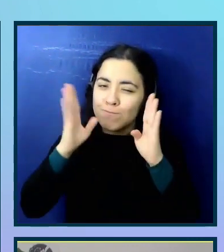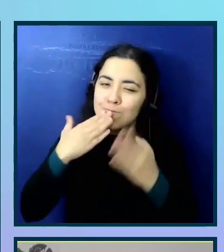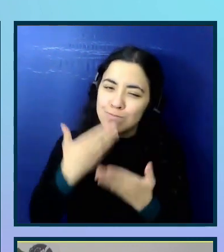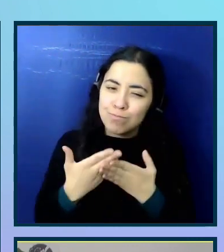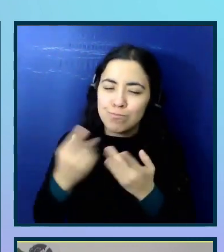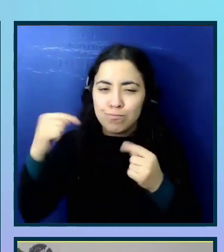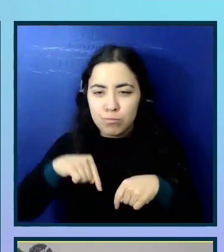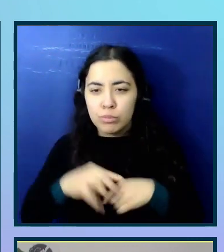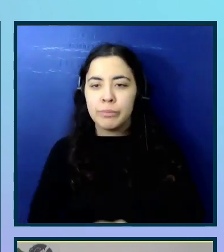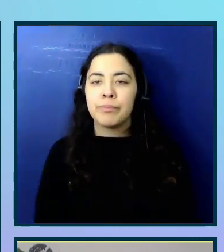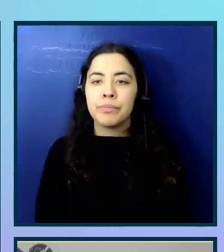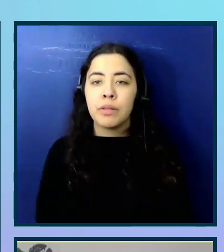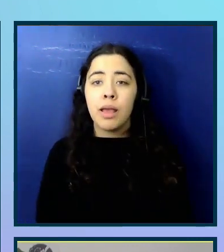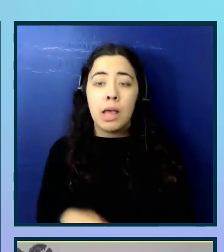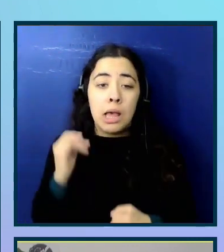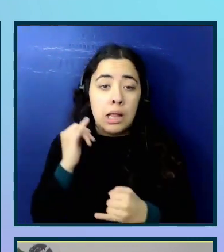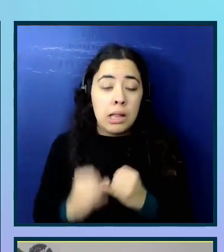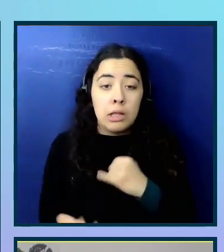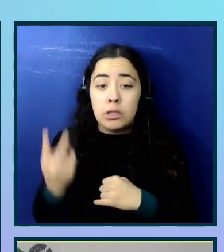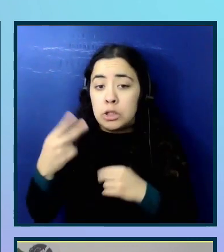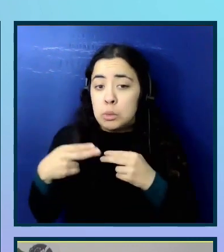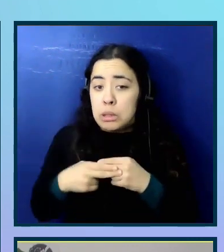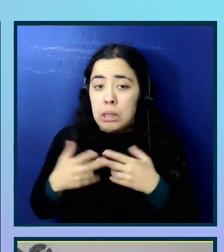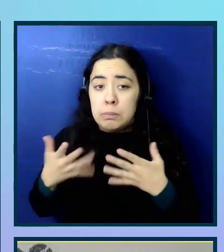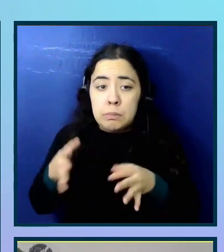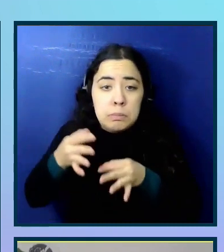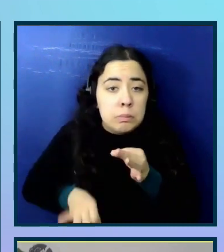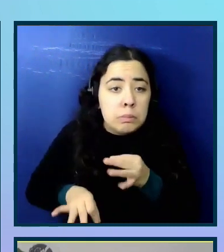And the last two slides is just a lot of resources.